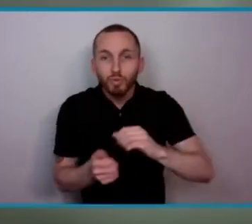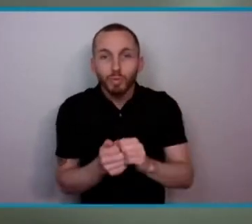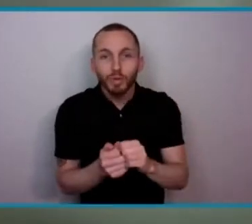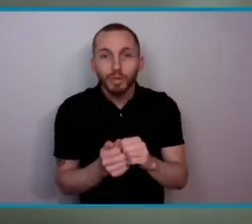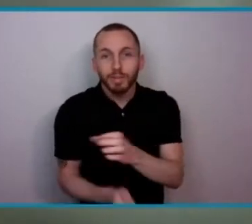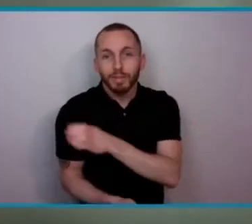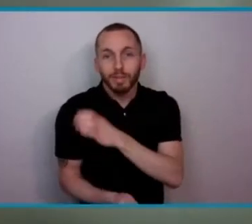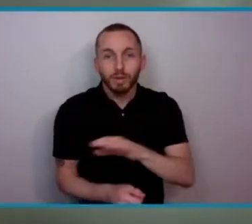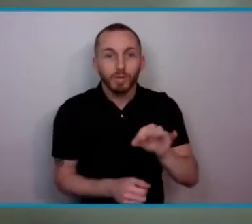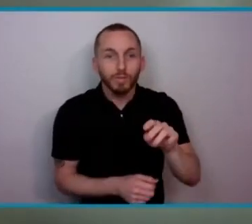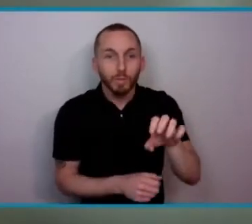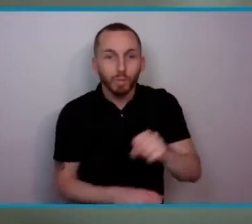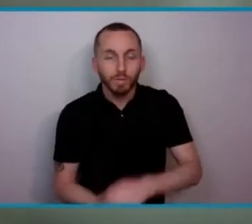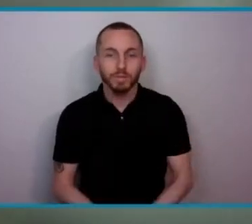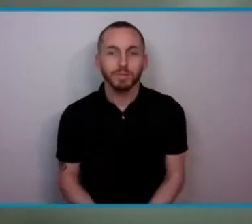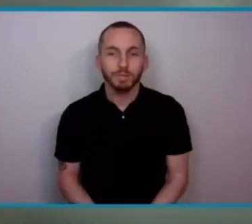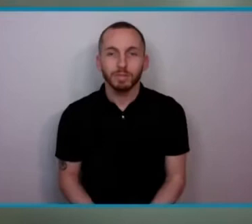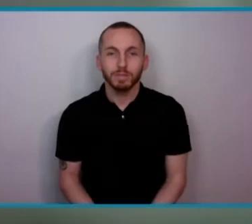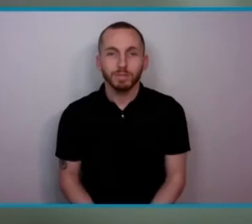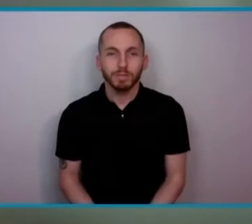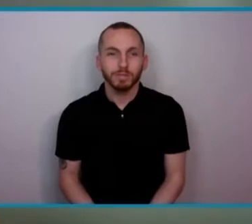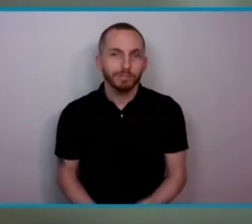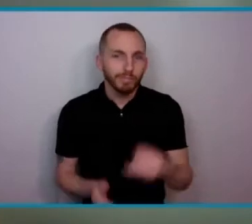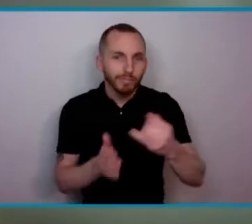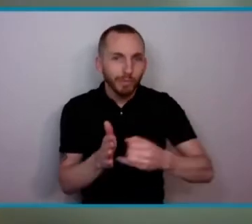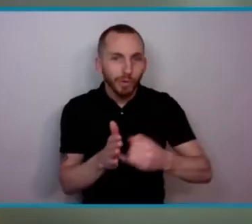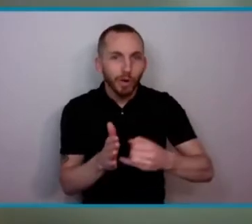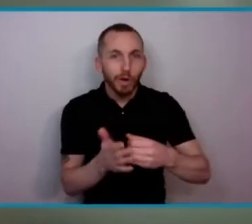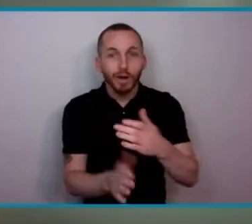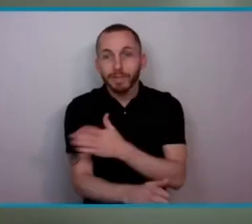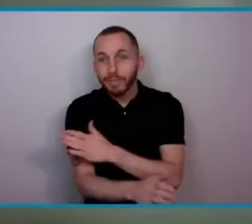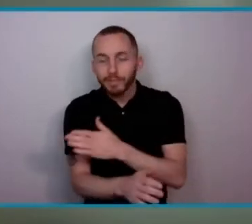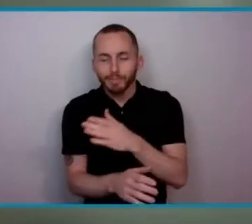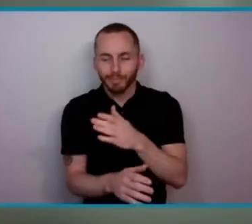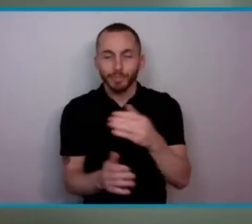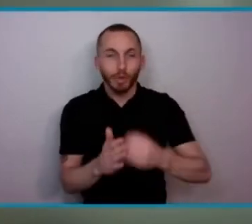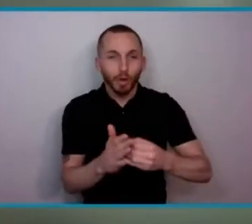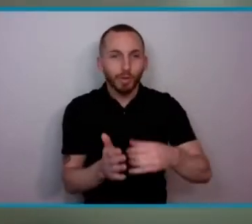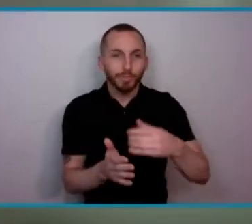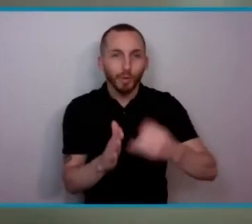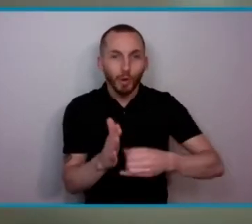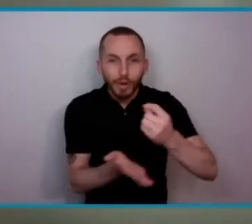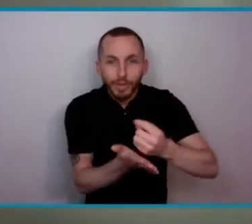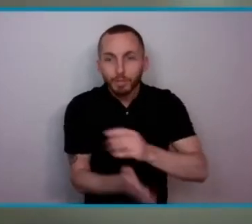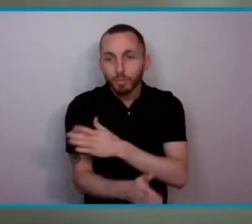For art therapy and music therapy, the prioritized research questions derived from the conceptual